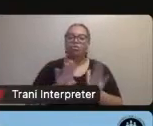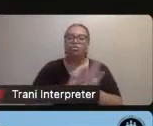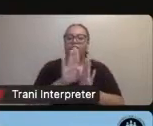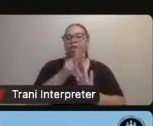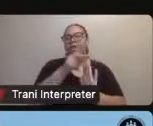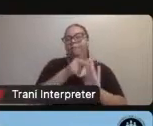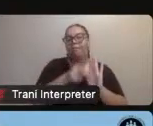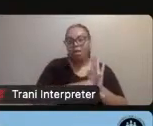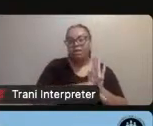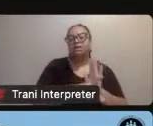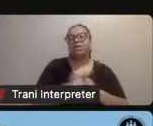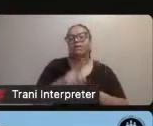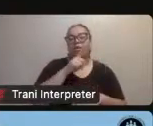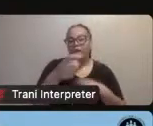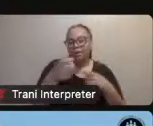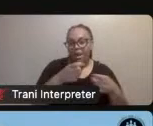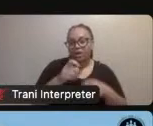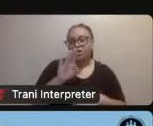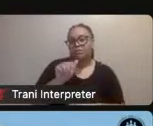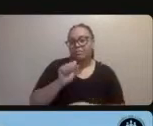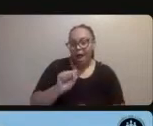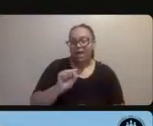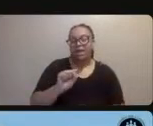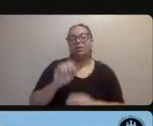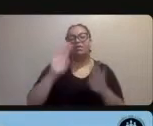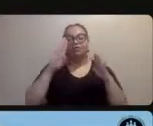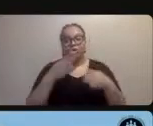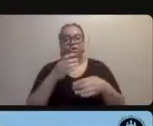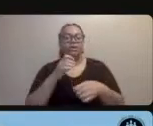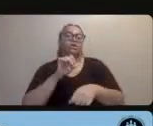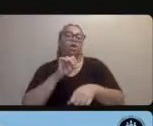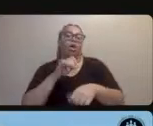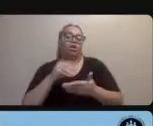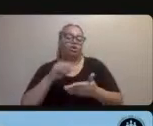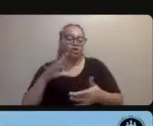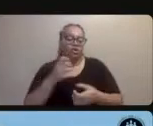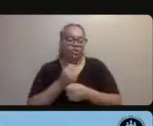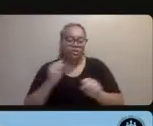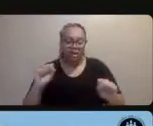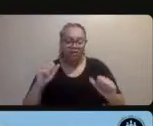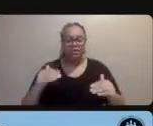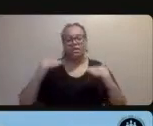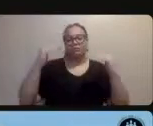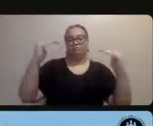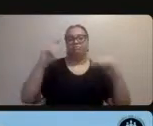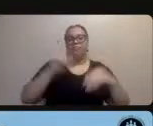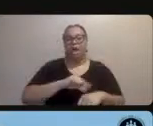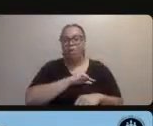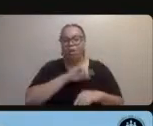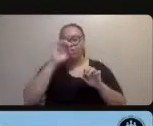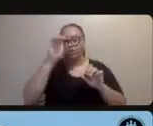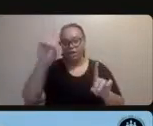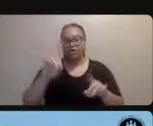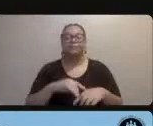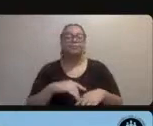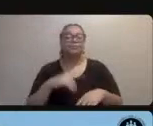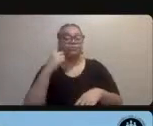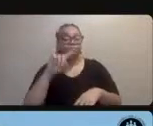AVAILABLE DATA HOW WOULD YOU